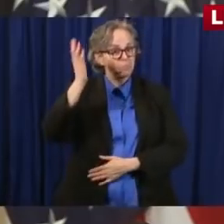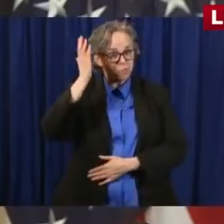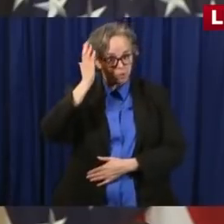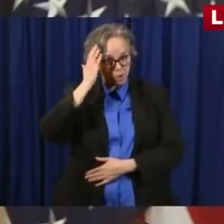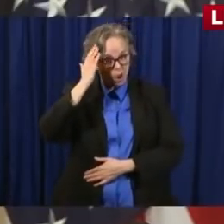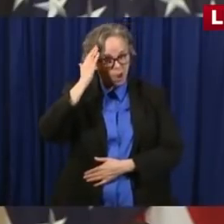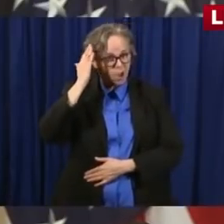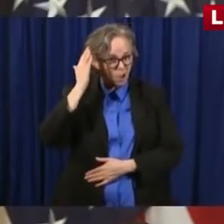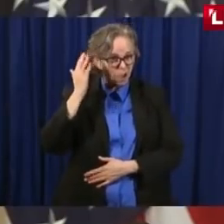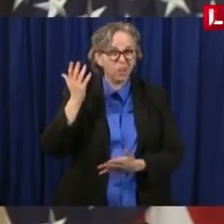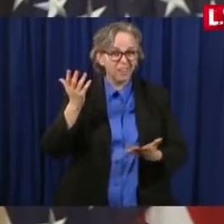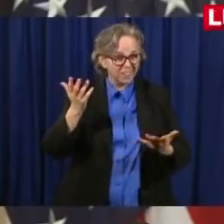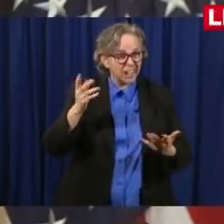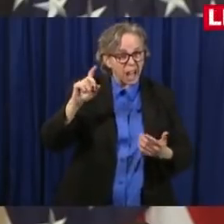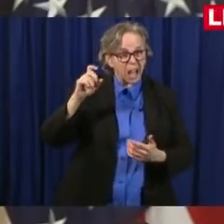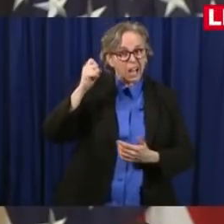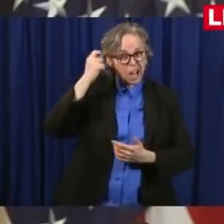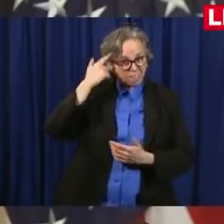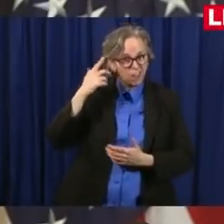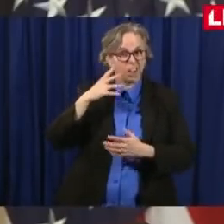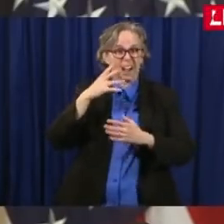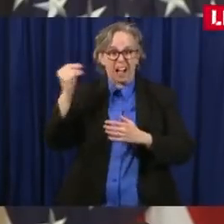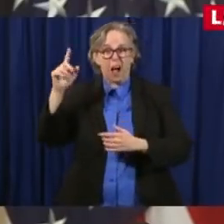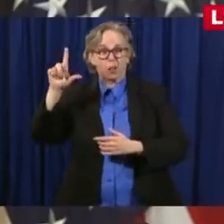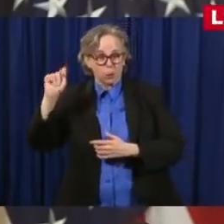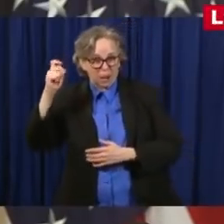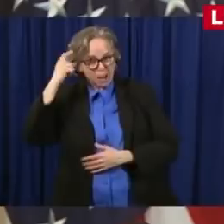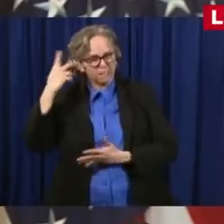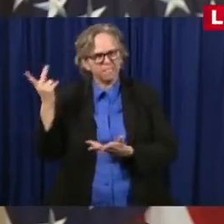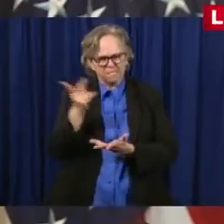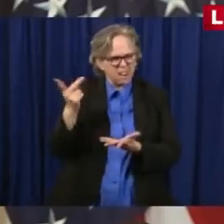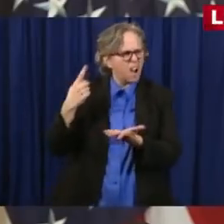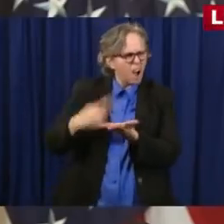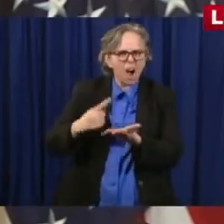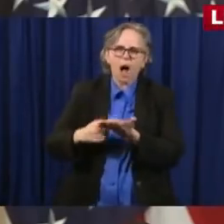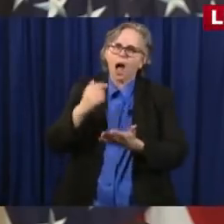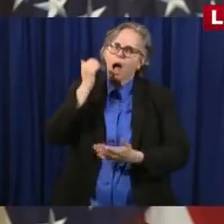WE KNOW HOW HARD IS THIS IS HAVE BEEN HIT BY COVID-19.